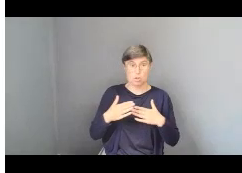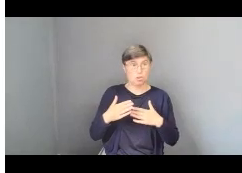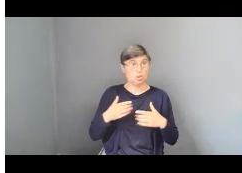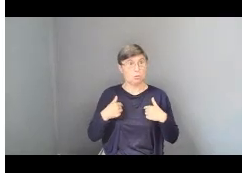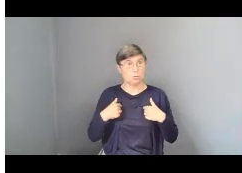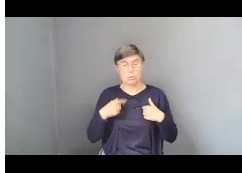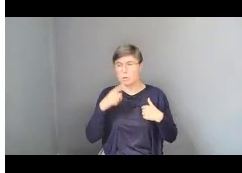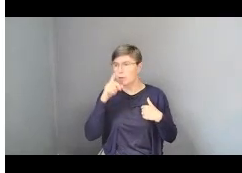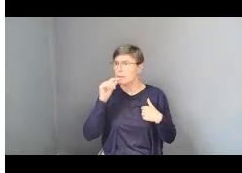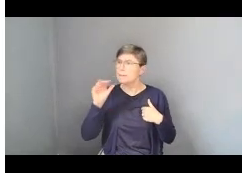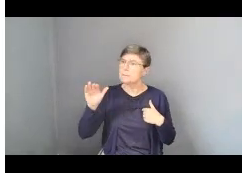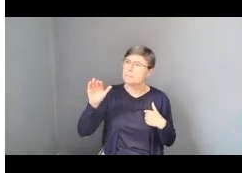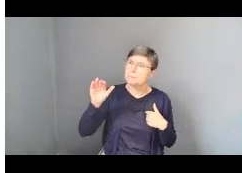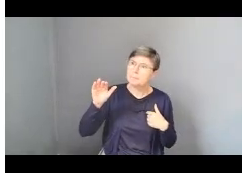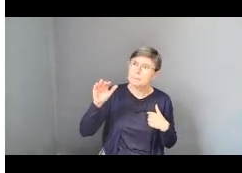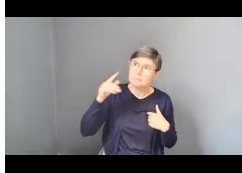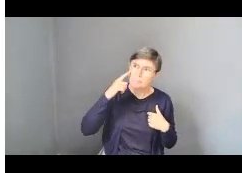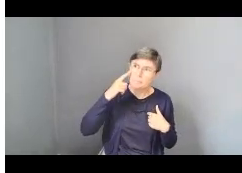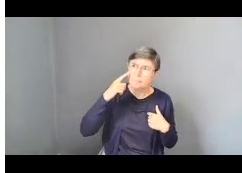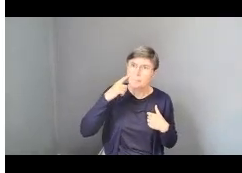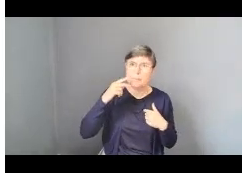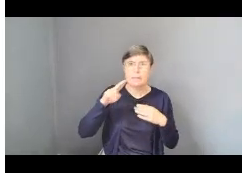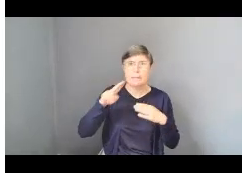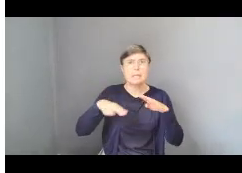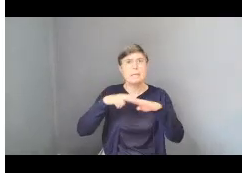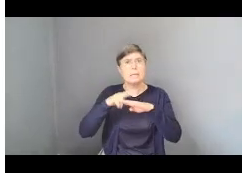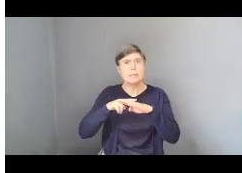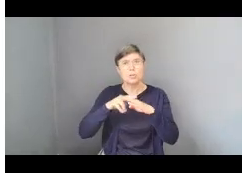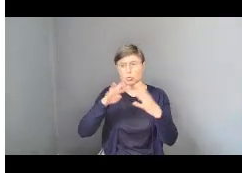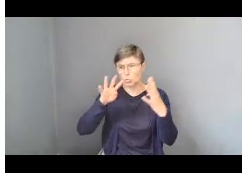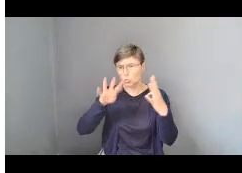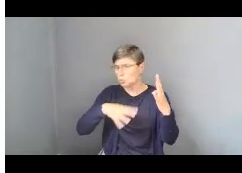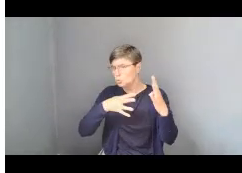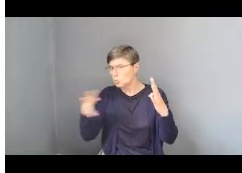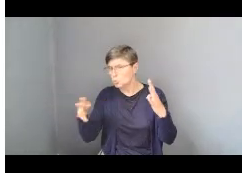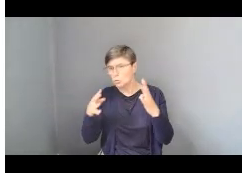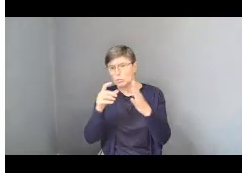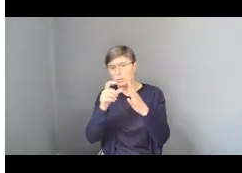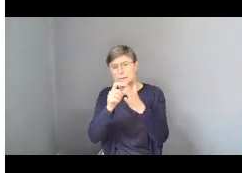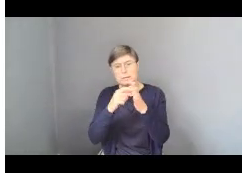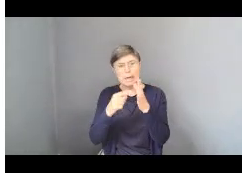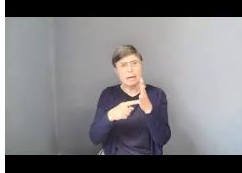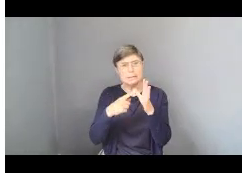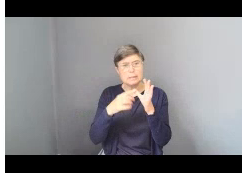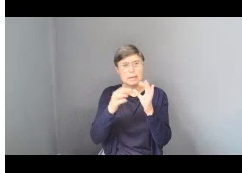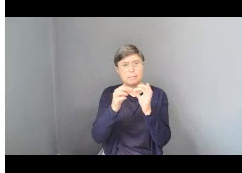to a national database to check if their providers, contractors